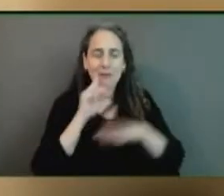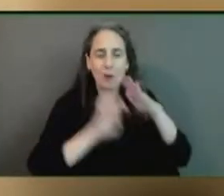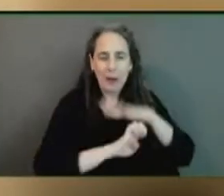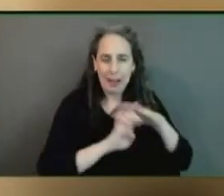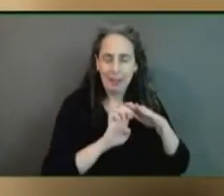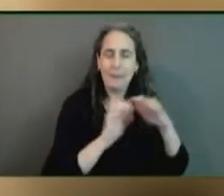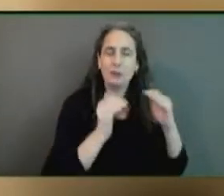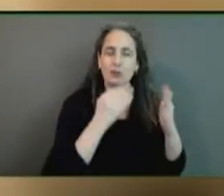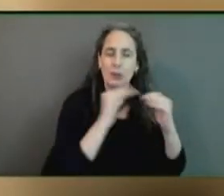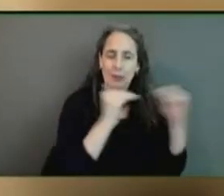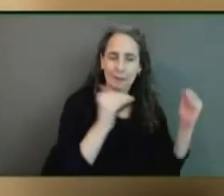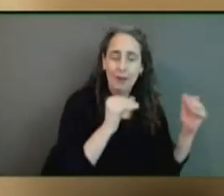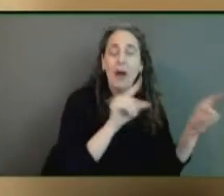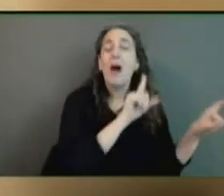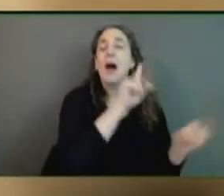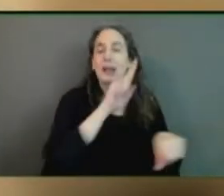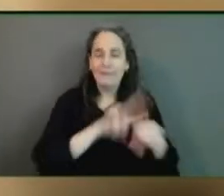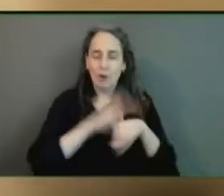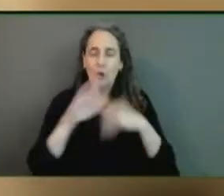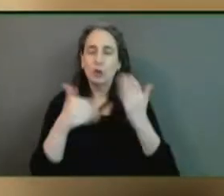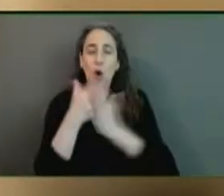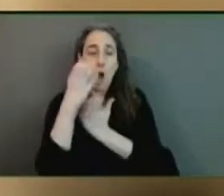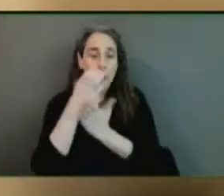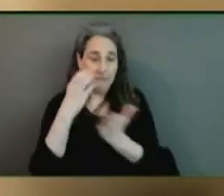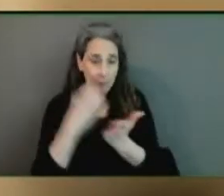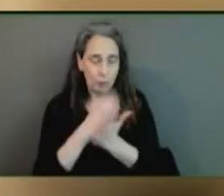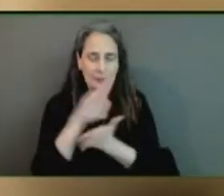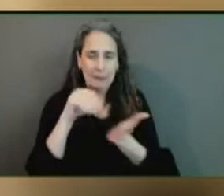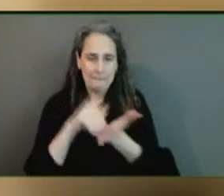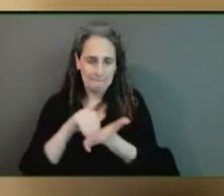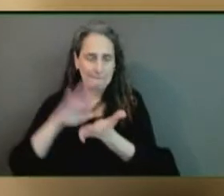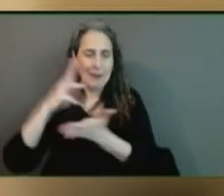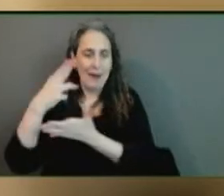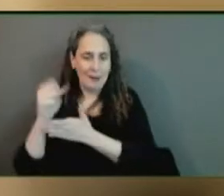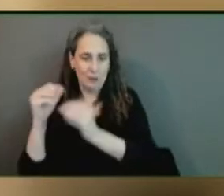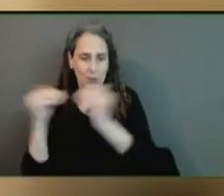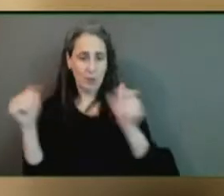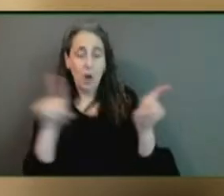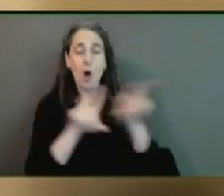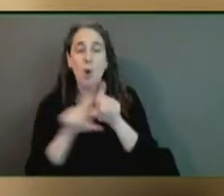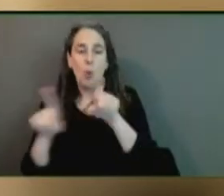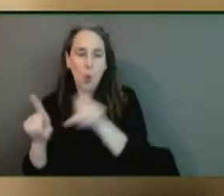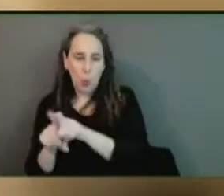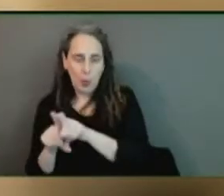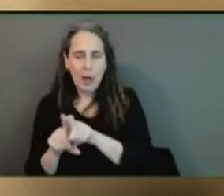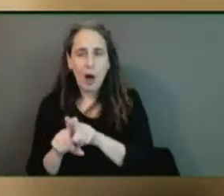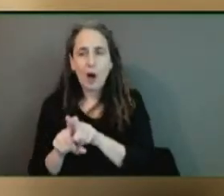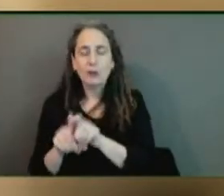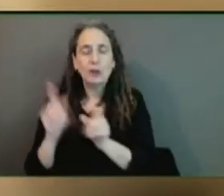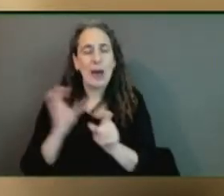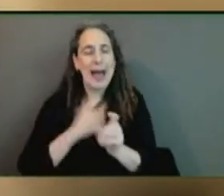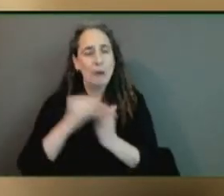at that elementary level and certainly all of our courses at the secondary level. We've also